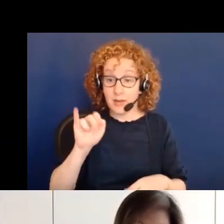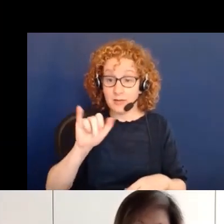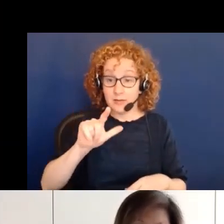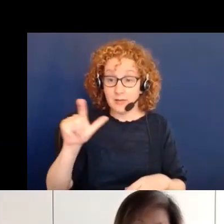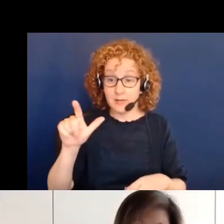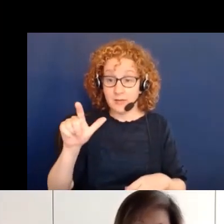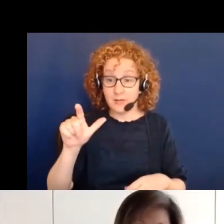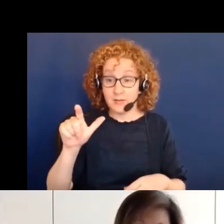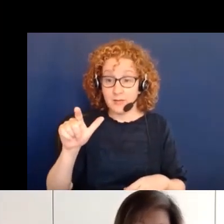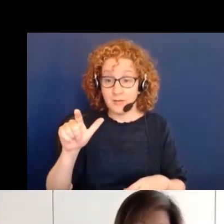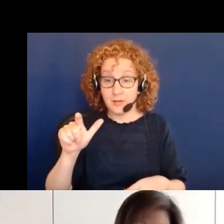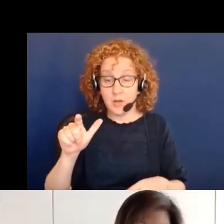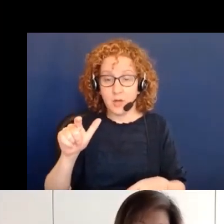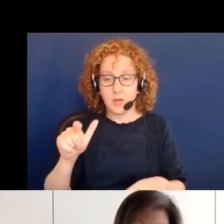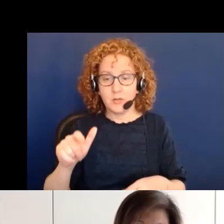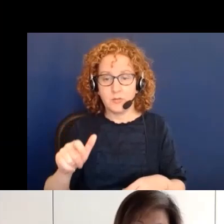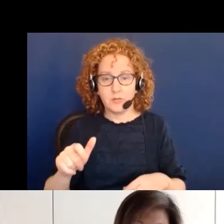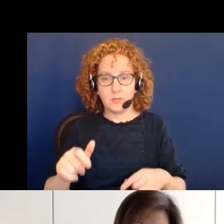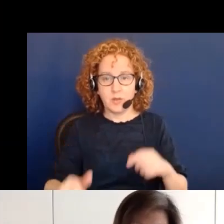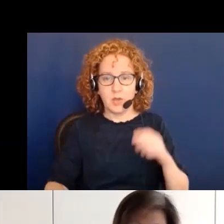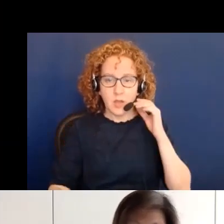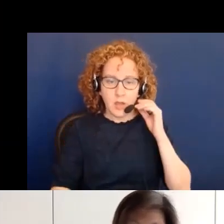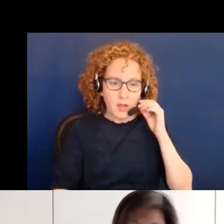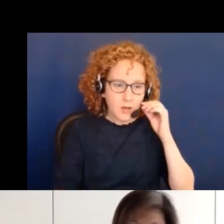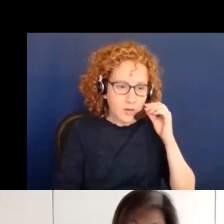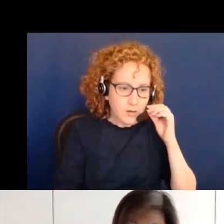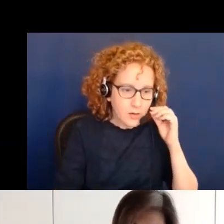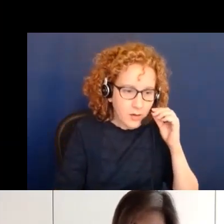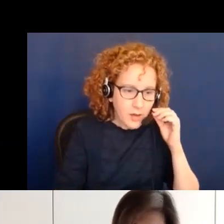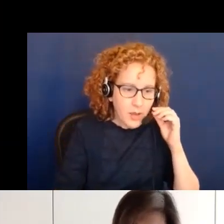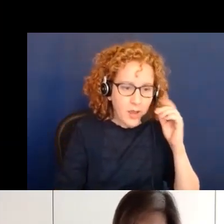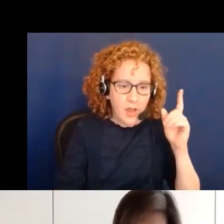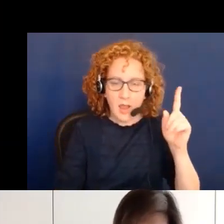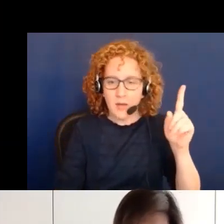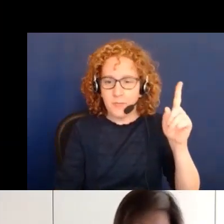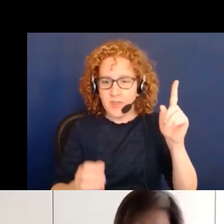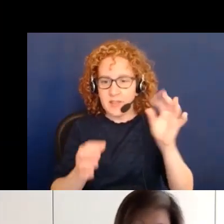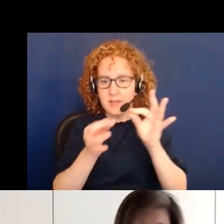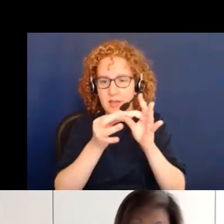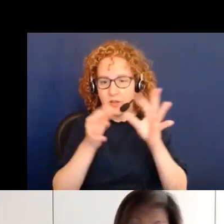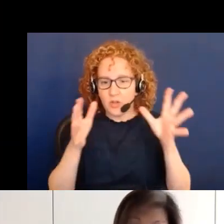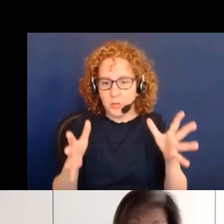to the group responsible for the department's travel advisories. This is the interpreter